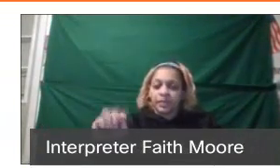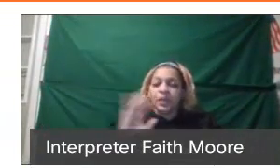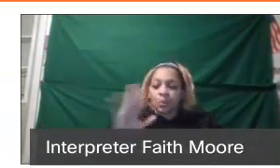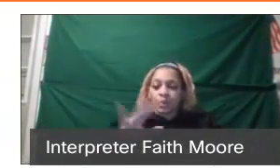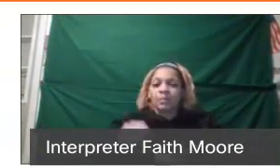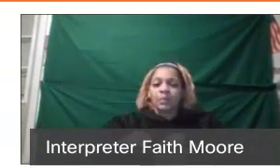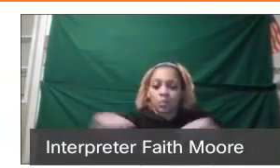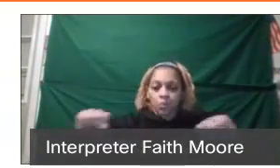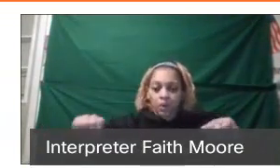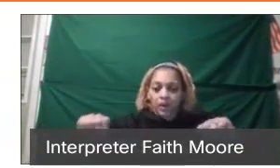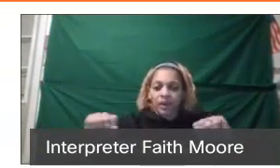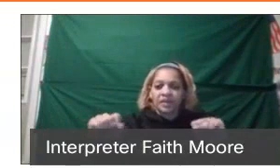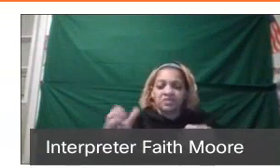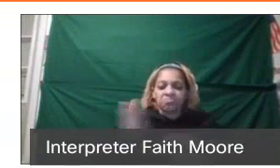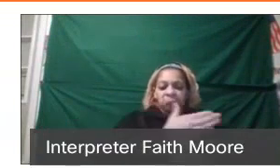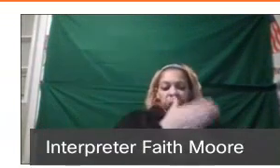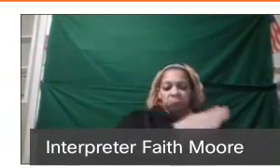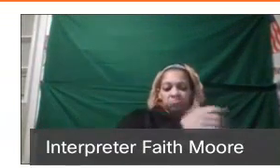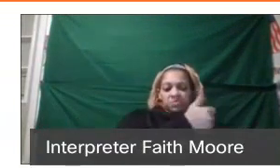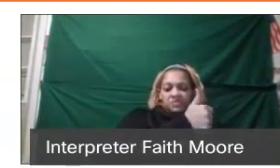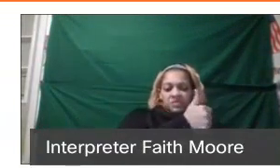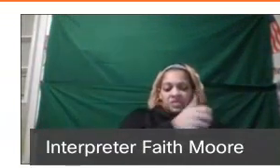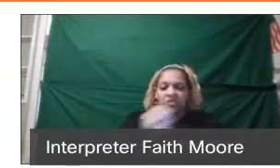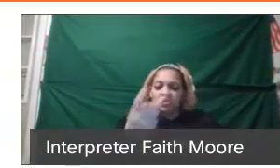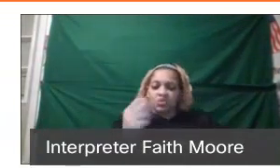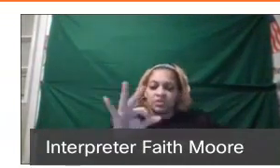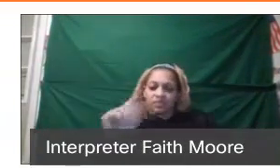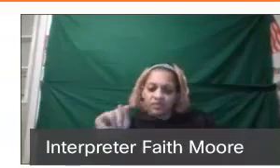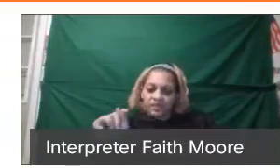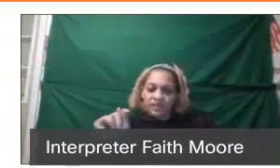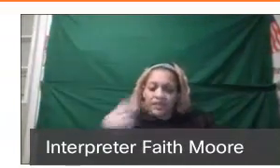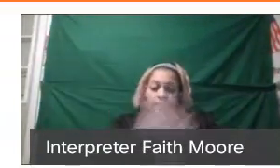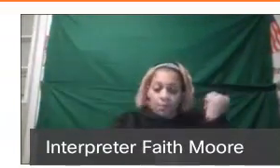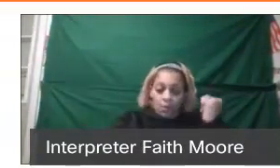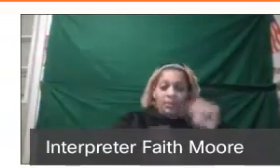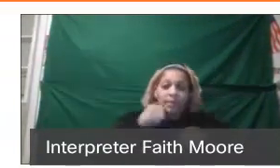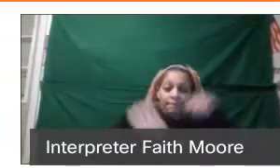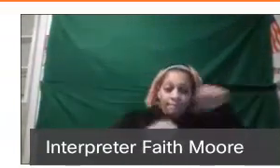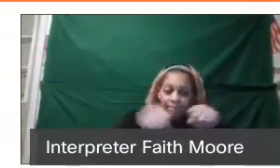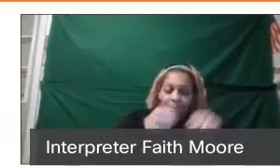Between 10 and 12 to accommodate both restaurants that they can share that space.